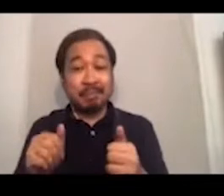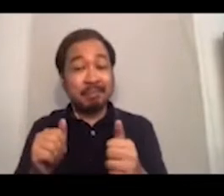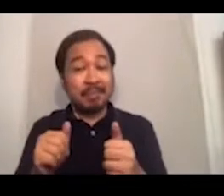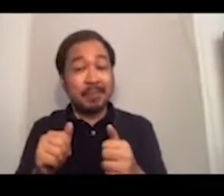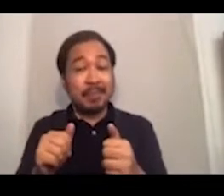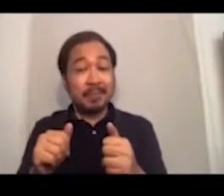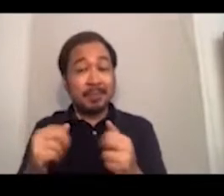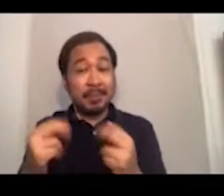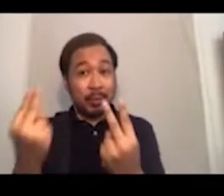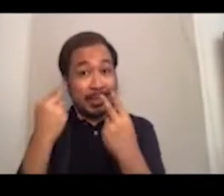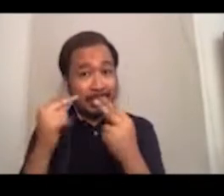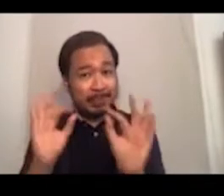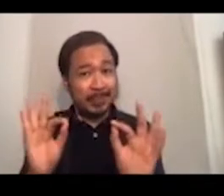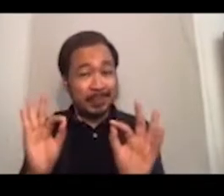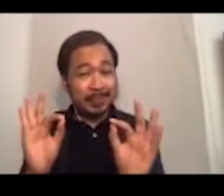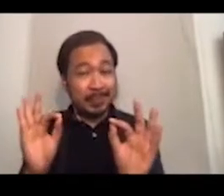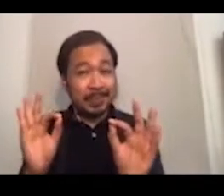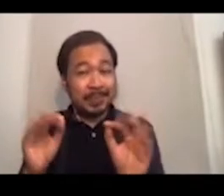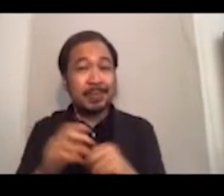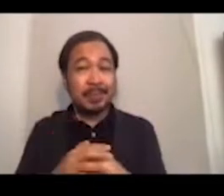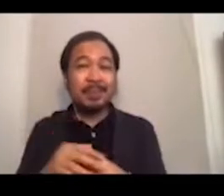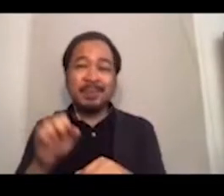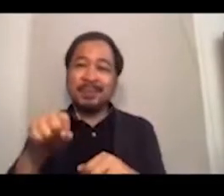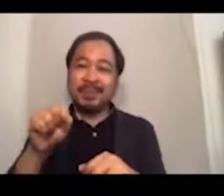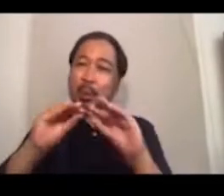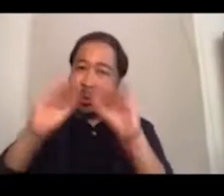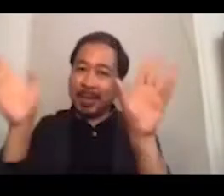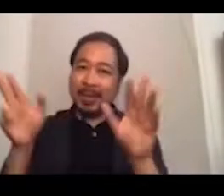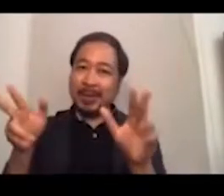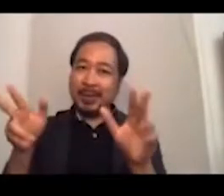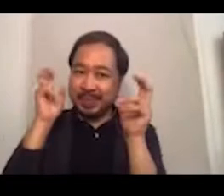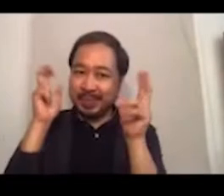This is something that I want to share. Let me give you a bit of background